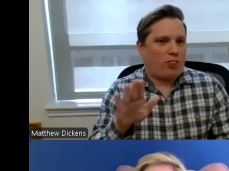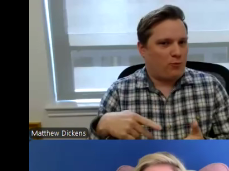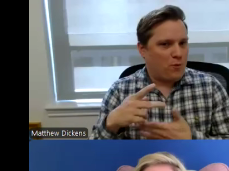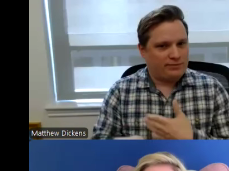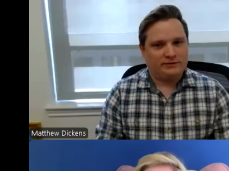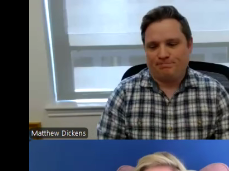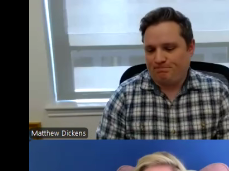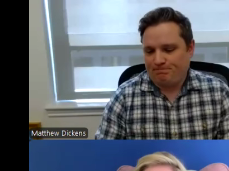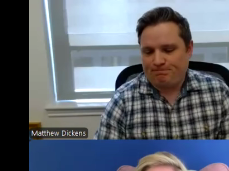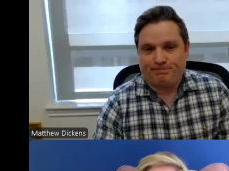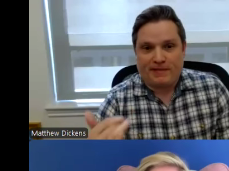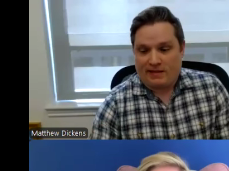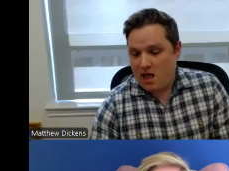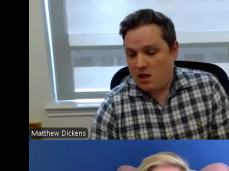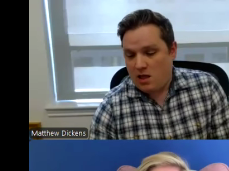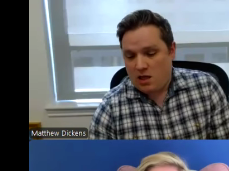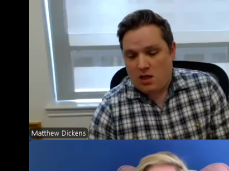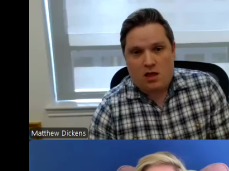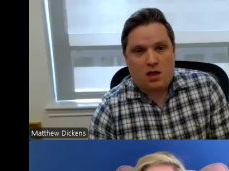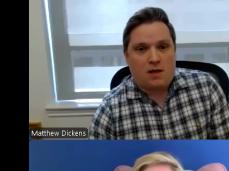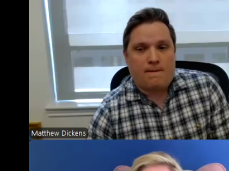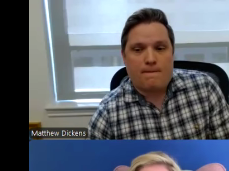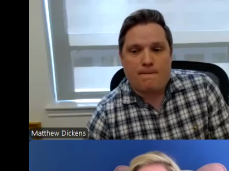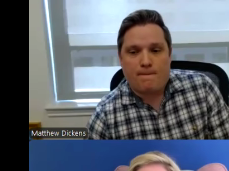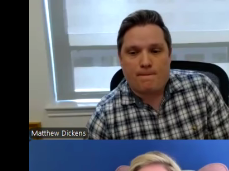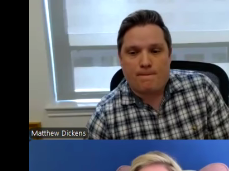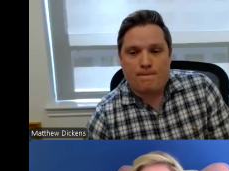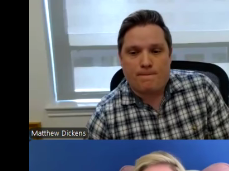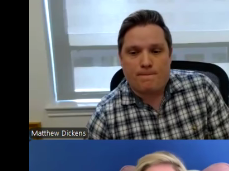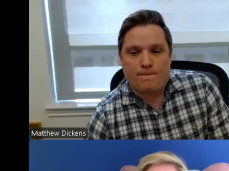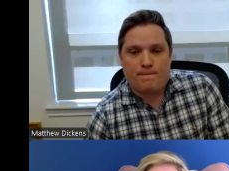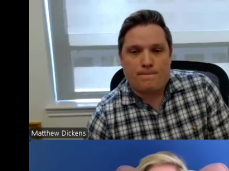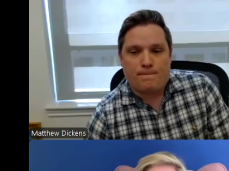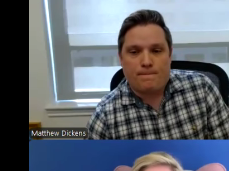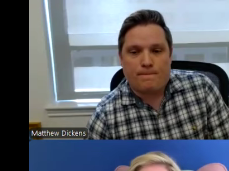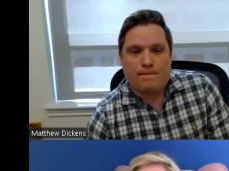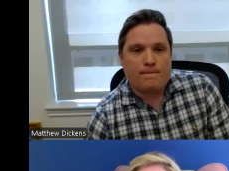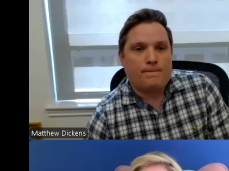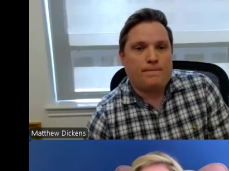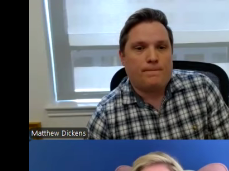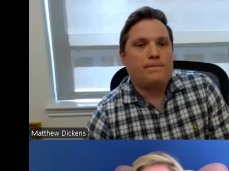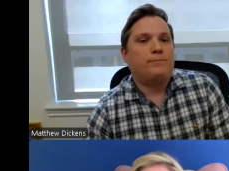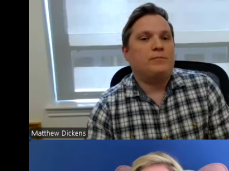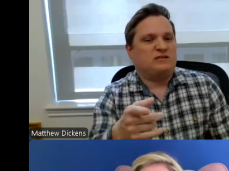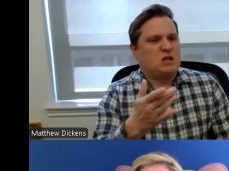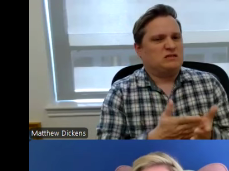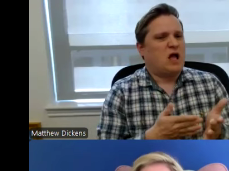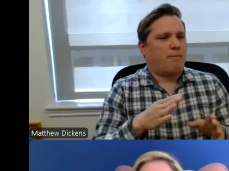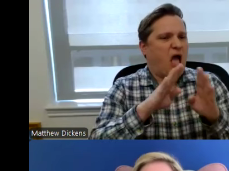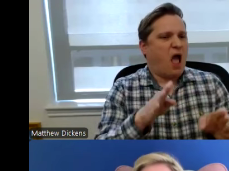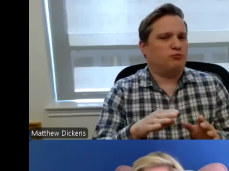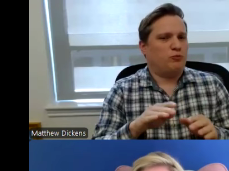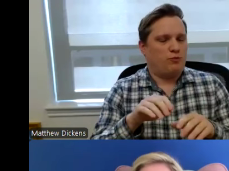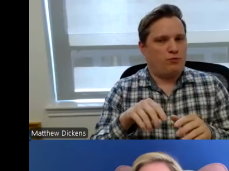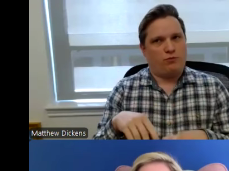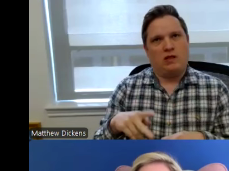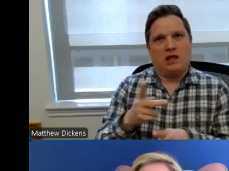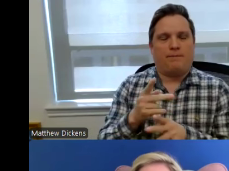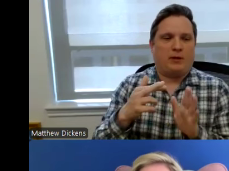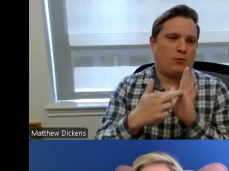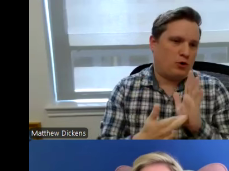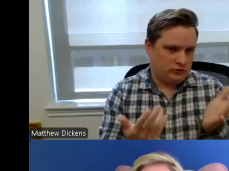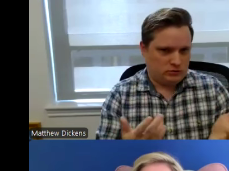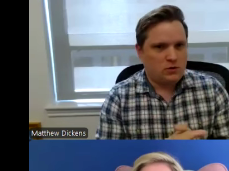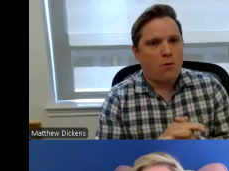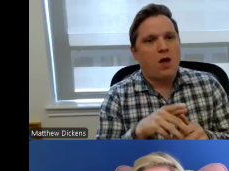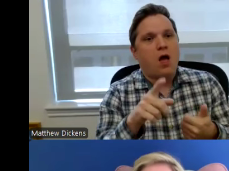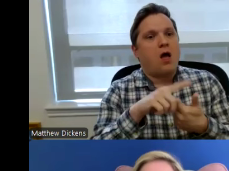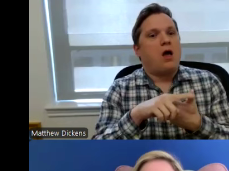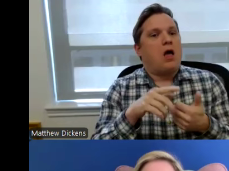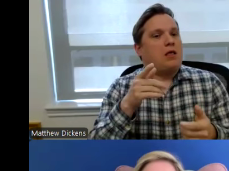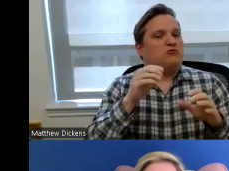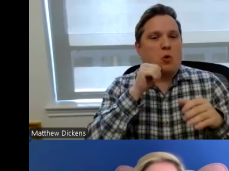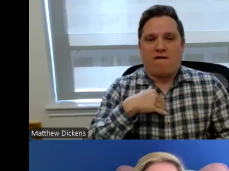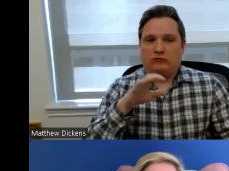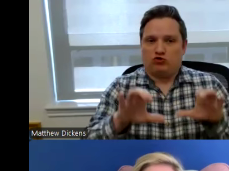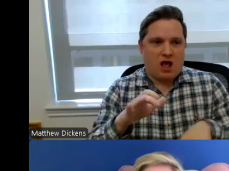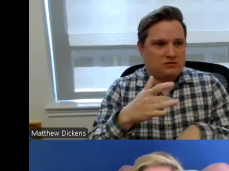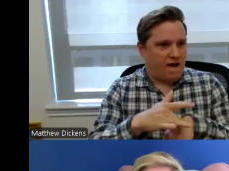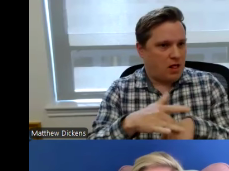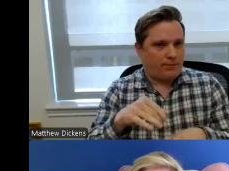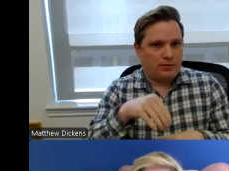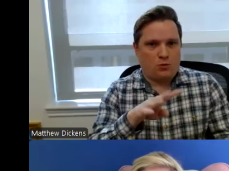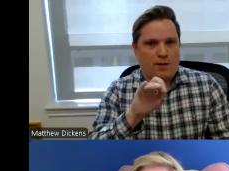So we're very happy to have you all here to participate, and to get more information about this program out to you.